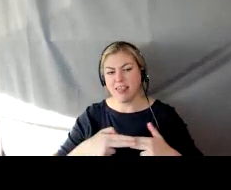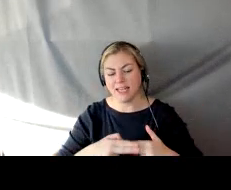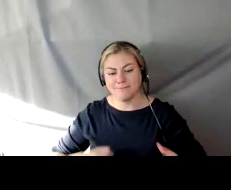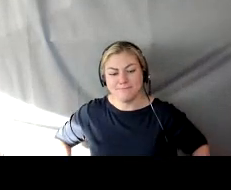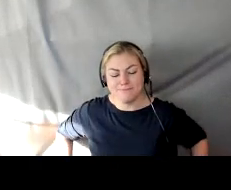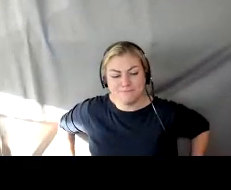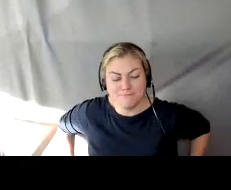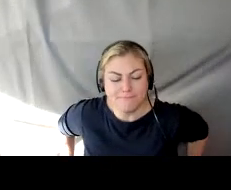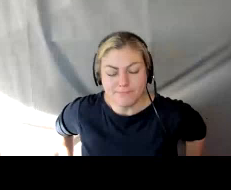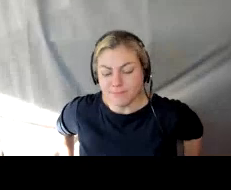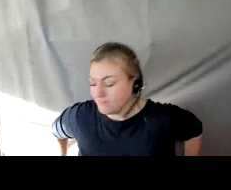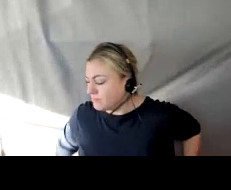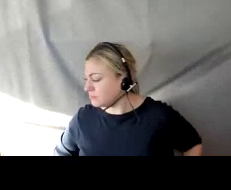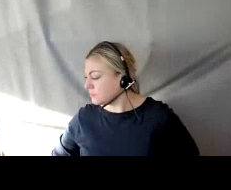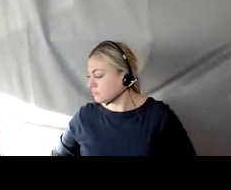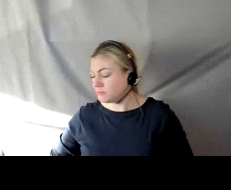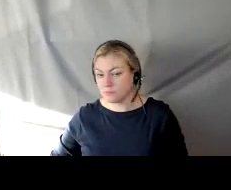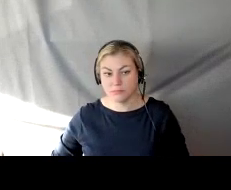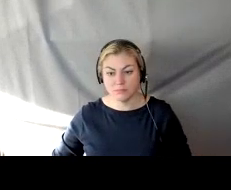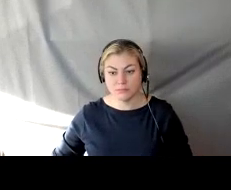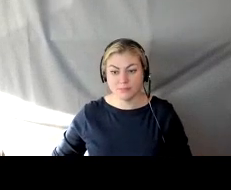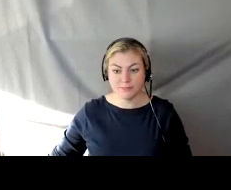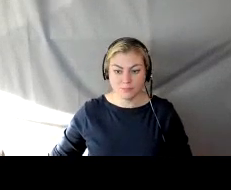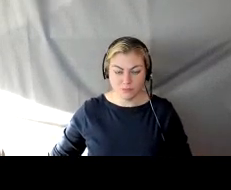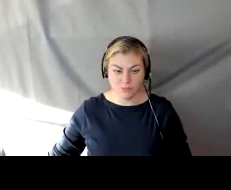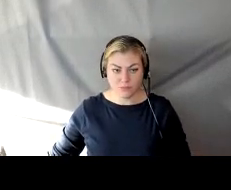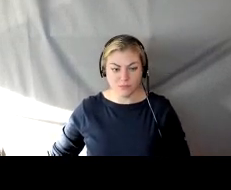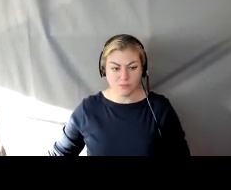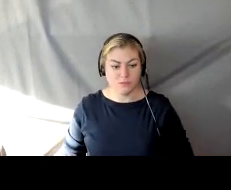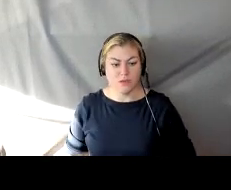All right. So feasibility studies typically take about 3 years.